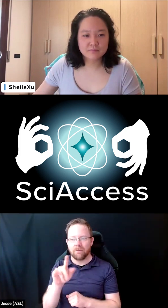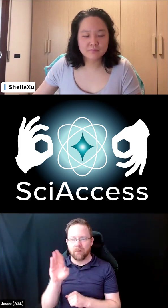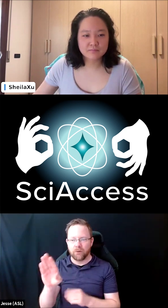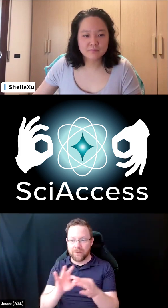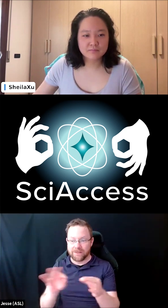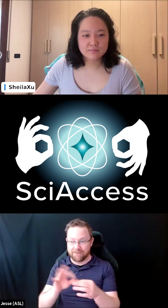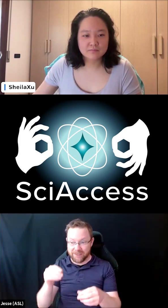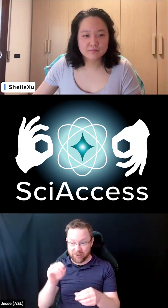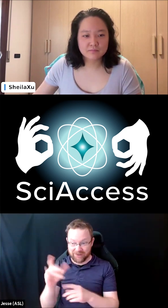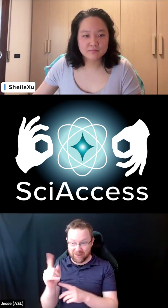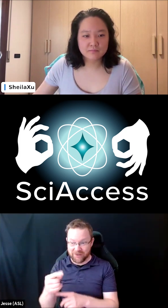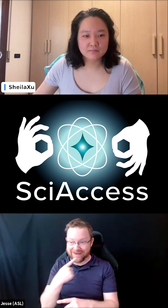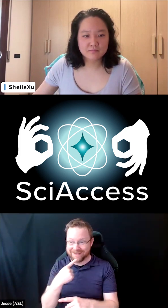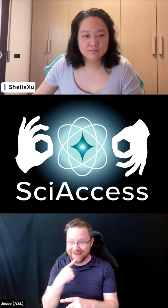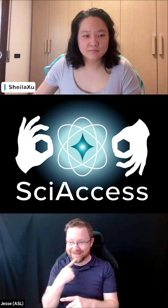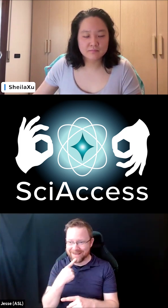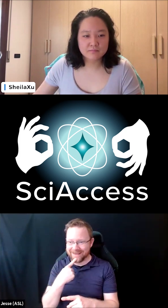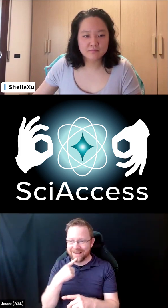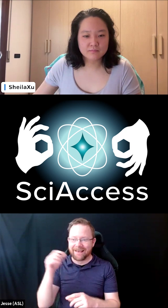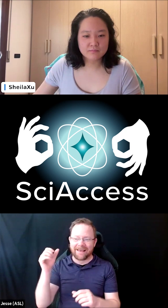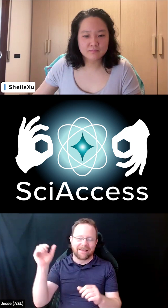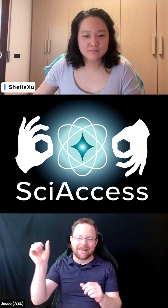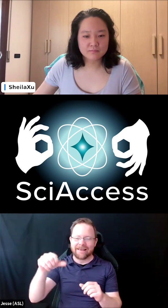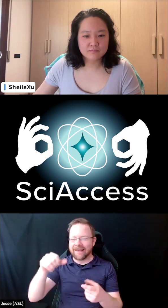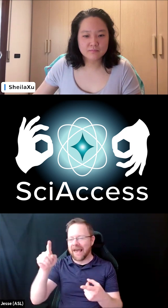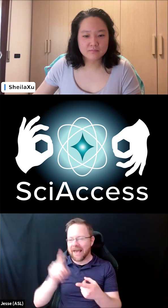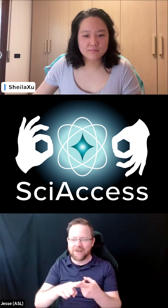and Jesse who are our sign language interpreters.